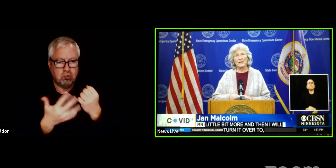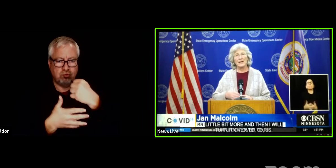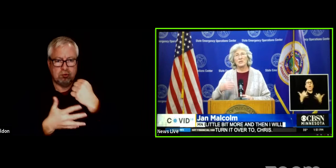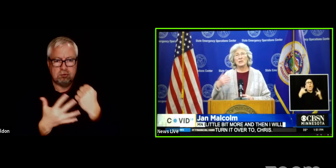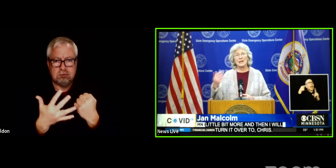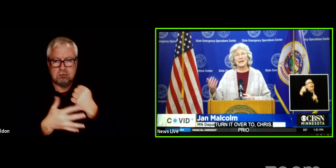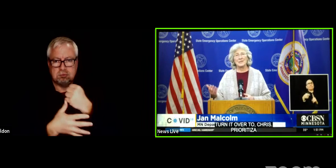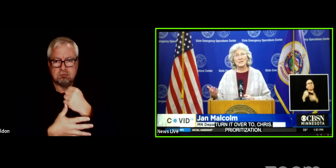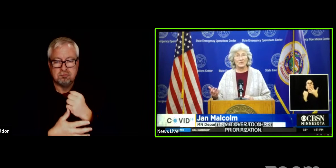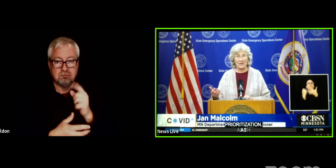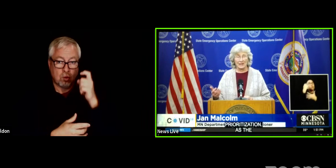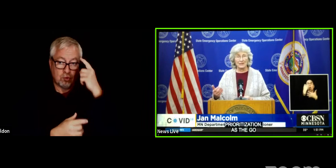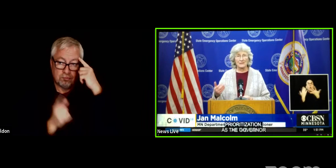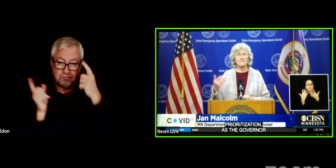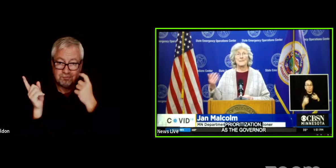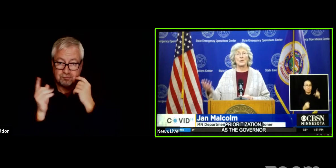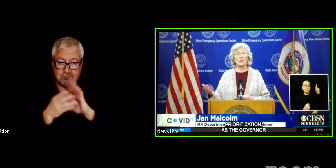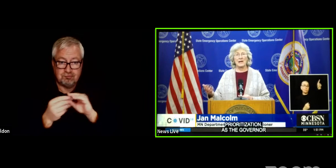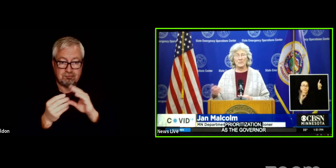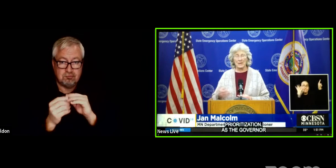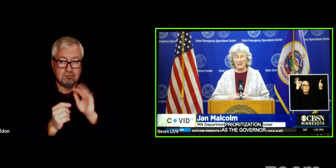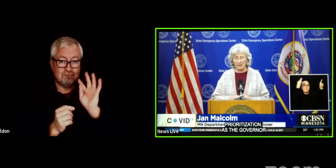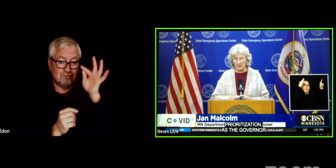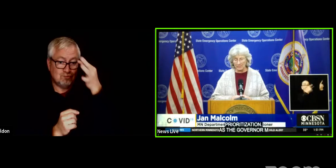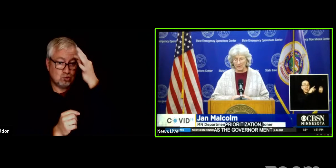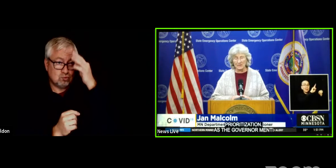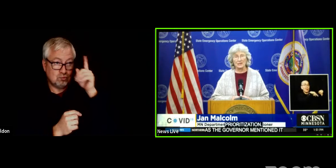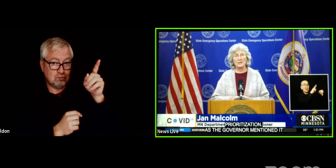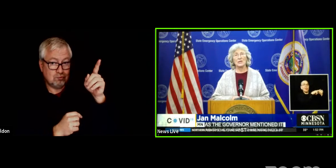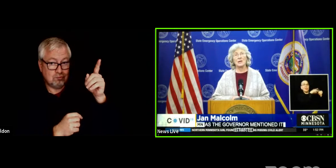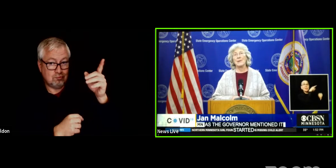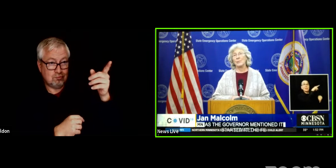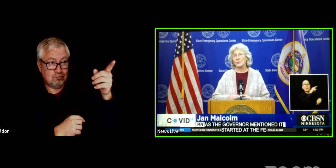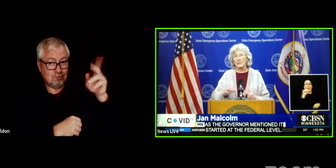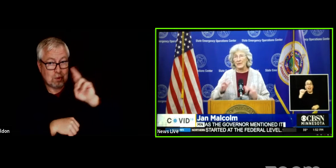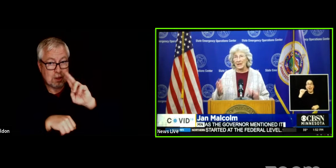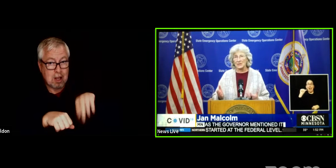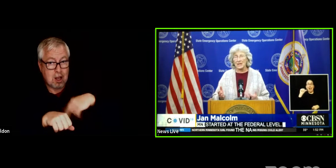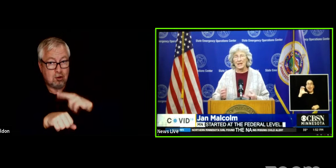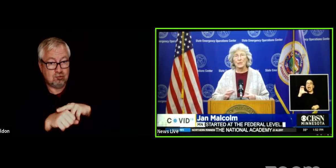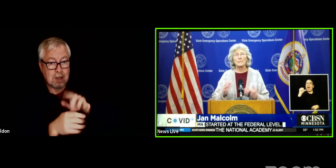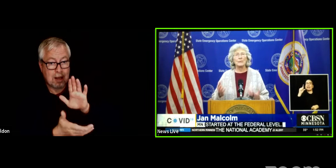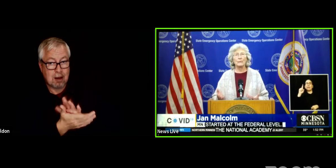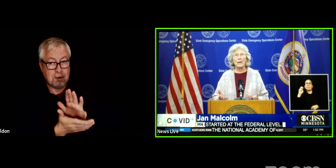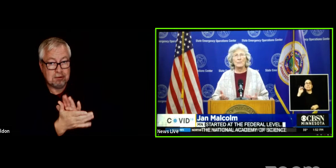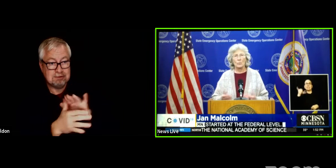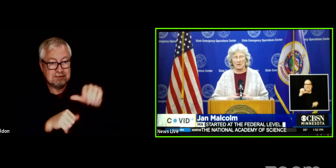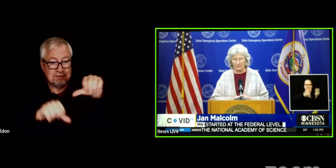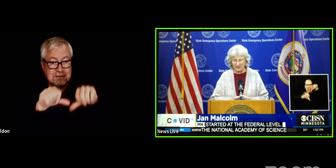THE NATIONAL ACADEMIES OF SCIENCE WERE ASKED BY THE PRESIDENT TO COME UP WITH SORT OF AN EQUITABLE FRAMEWORK FOR